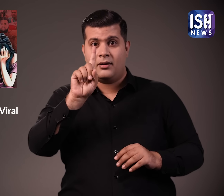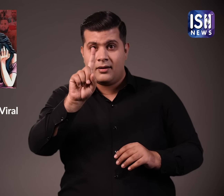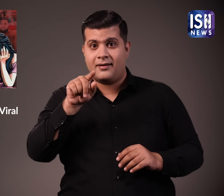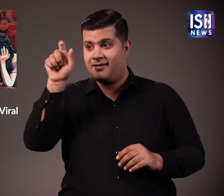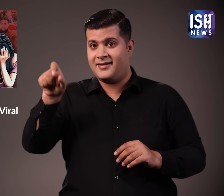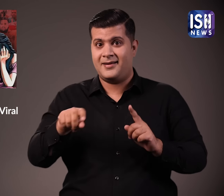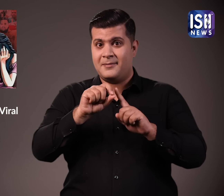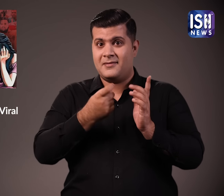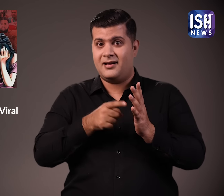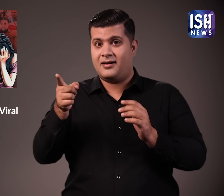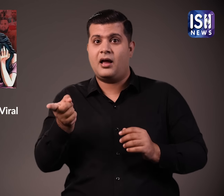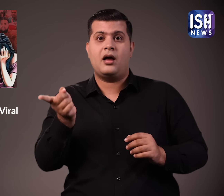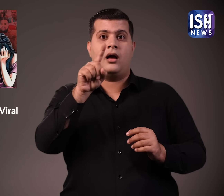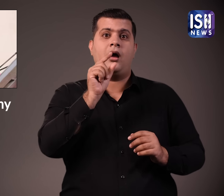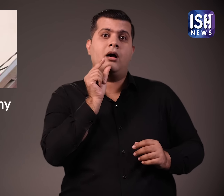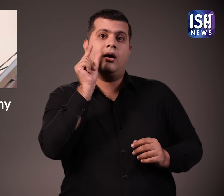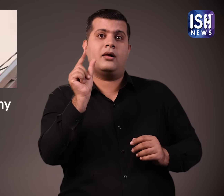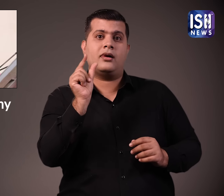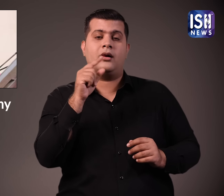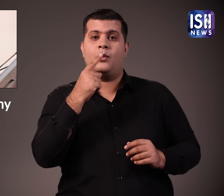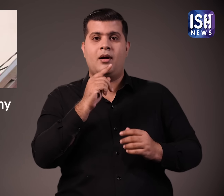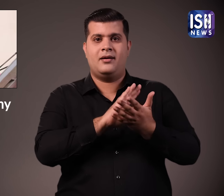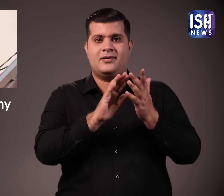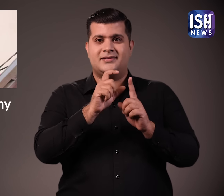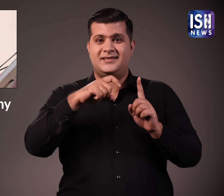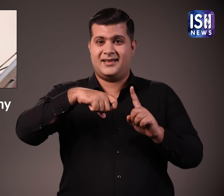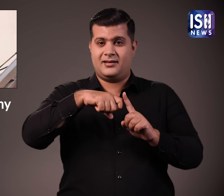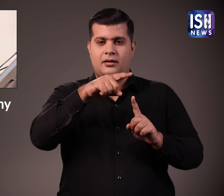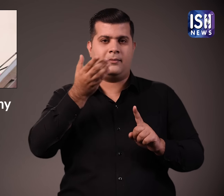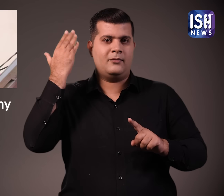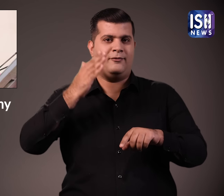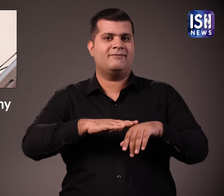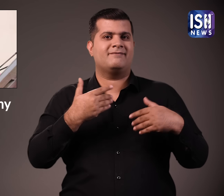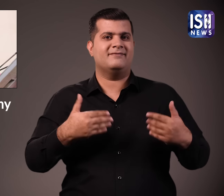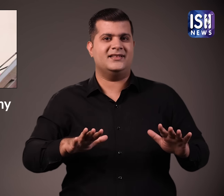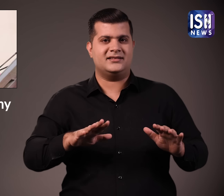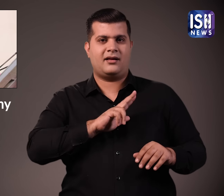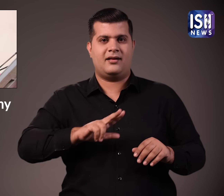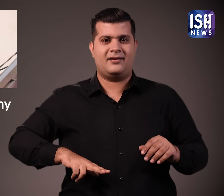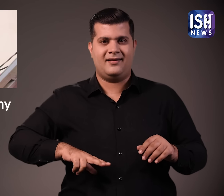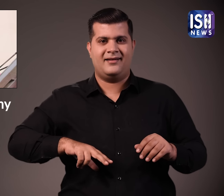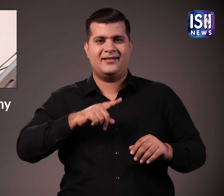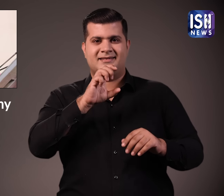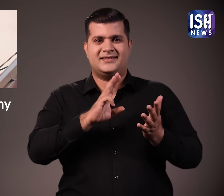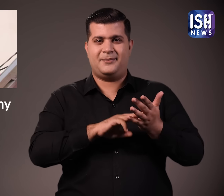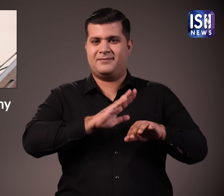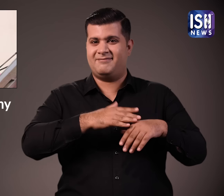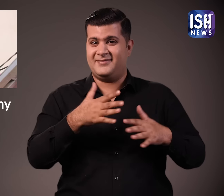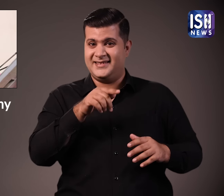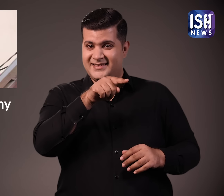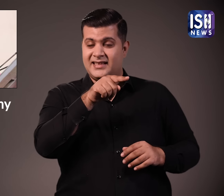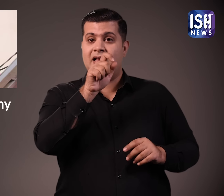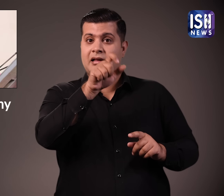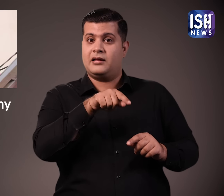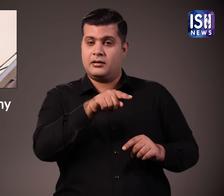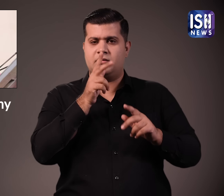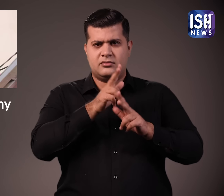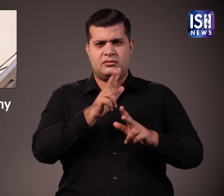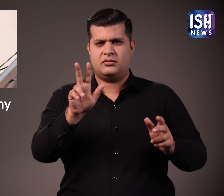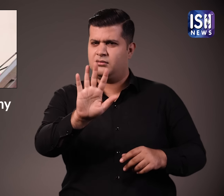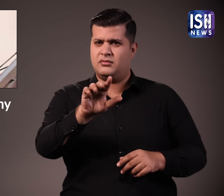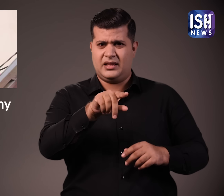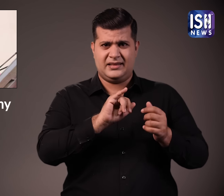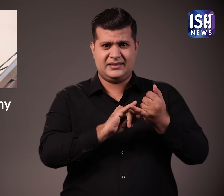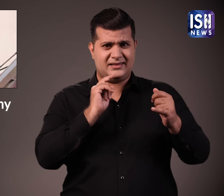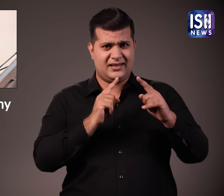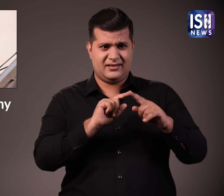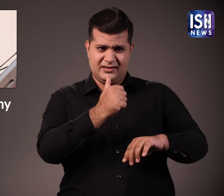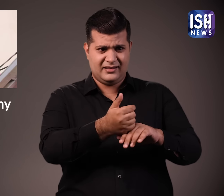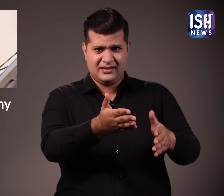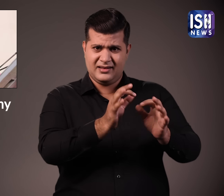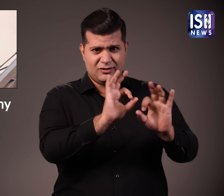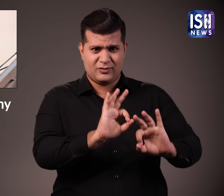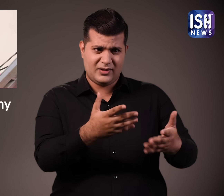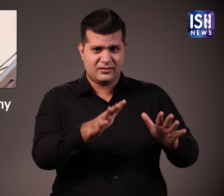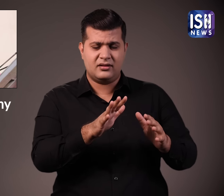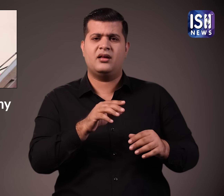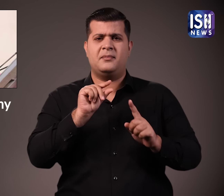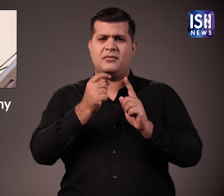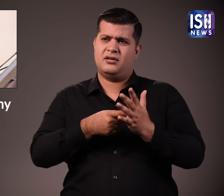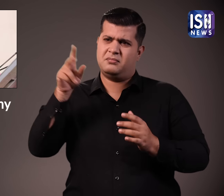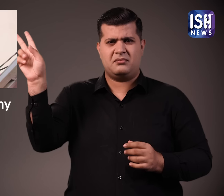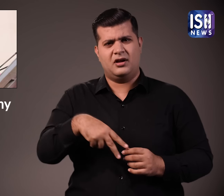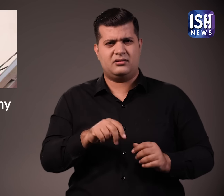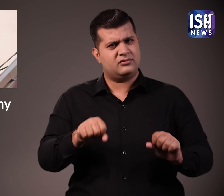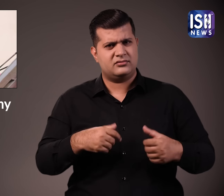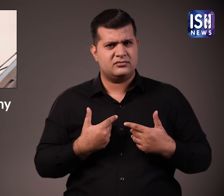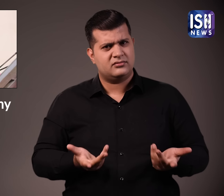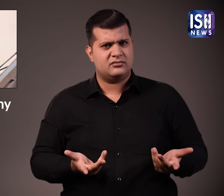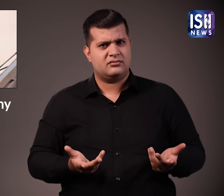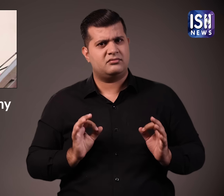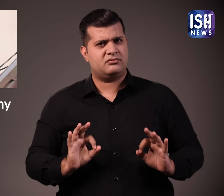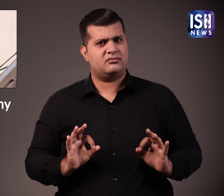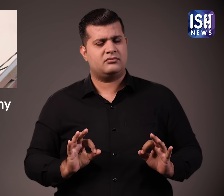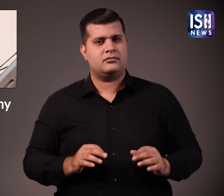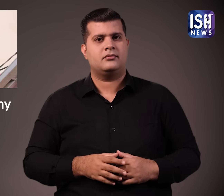Prajwal's uncle and former Karnataka CM HD Kumaraswamy said, now that SIT has been formed, they will bring Prajwal back.